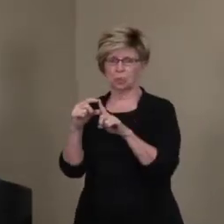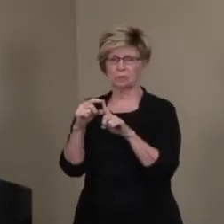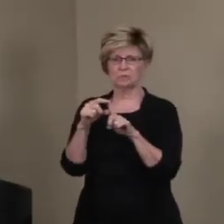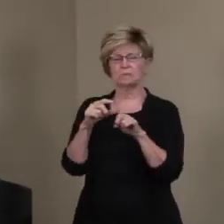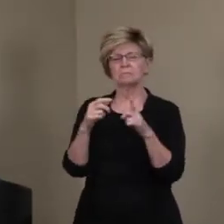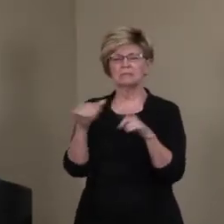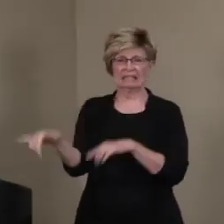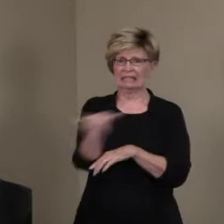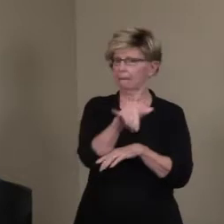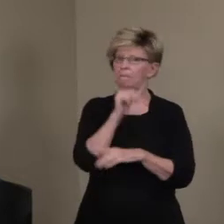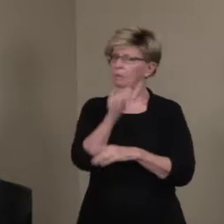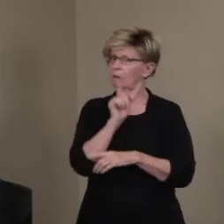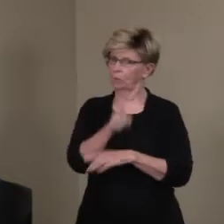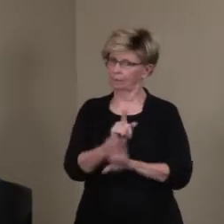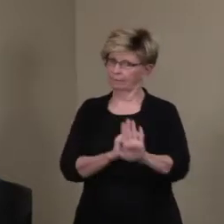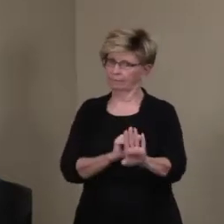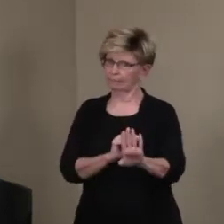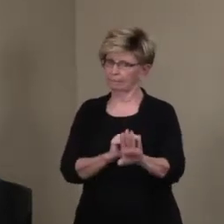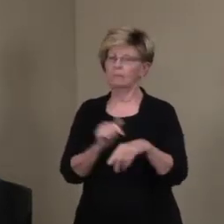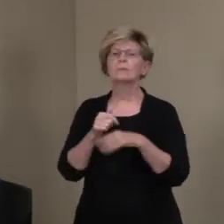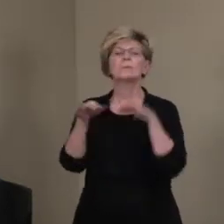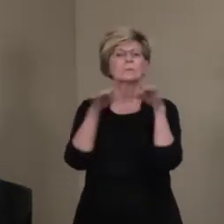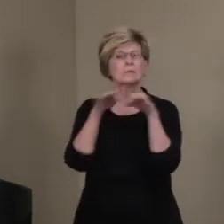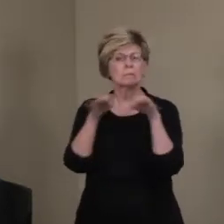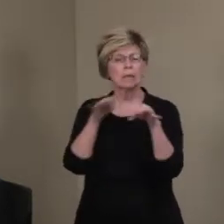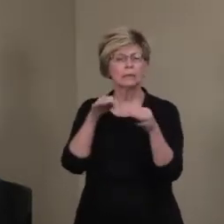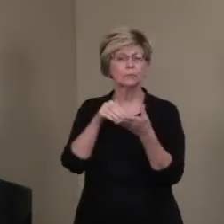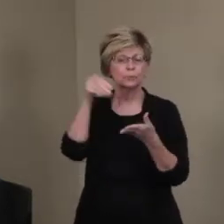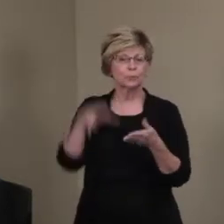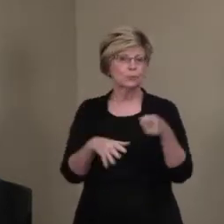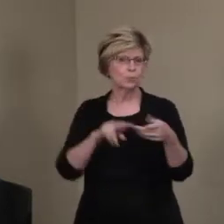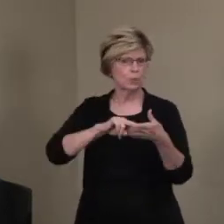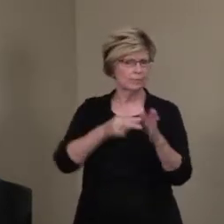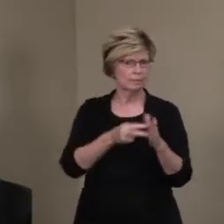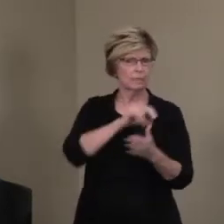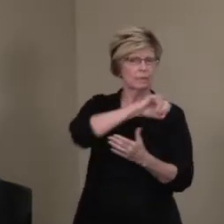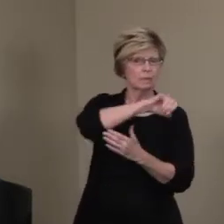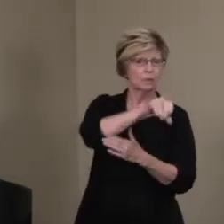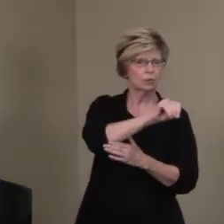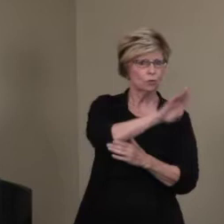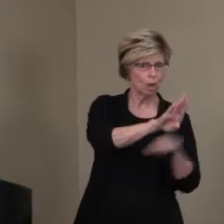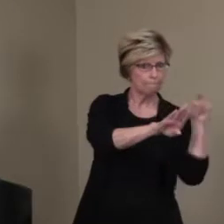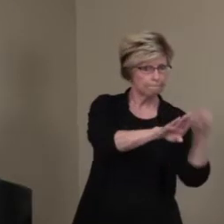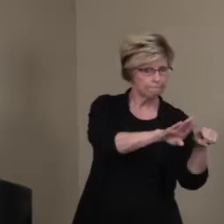use those words interchangeably but they're not the same thing so you may